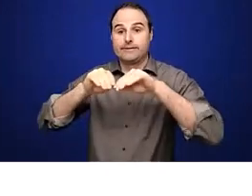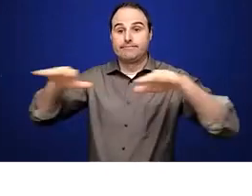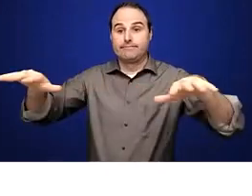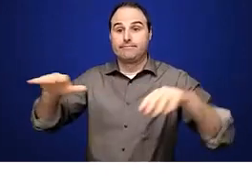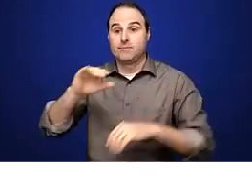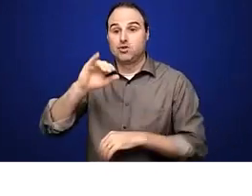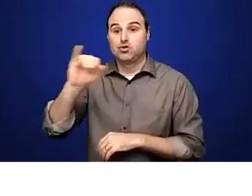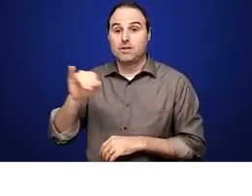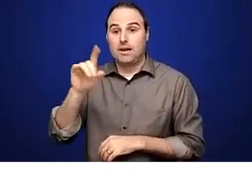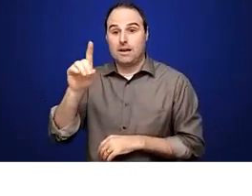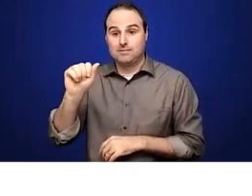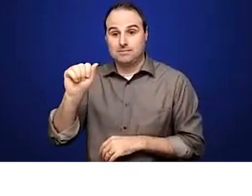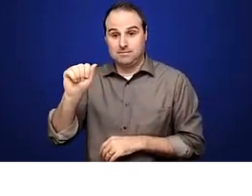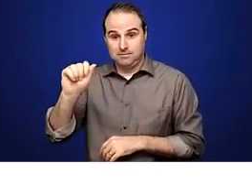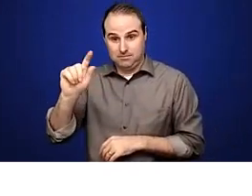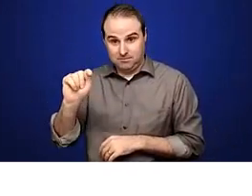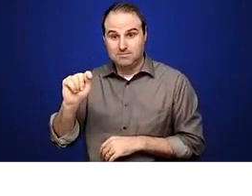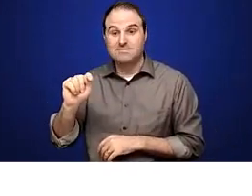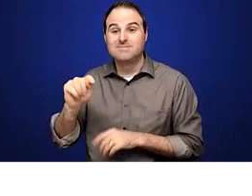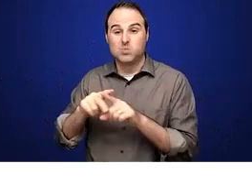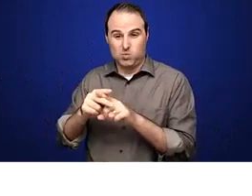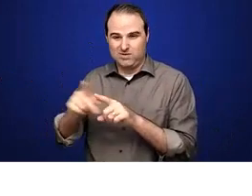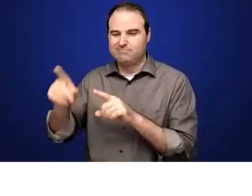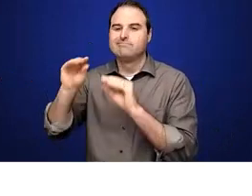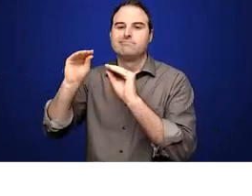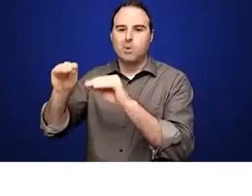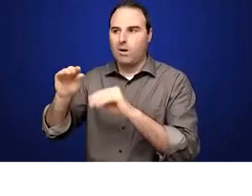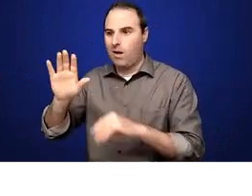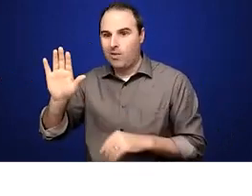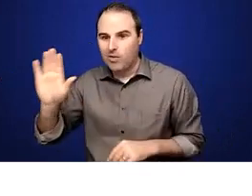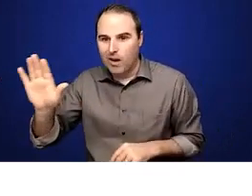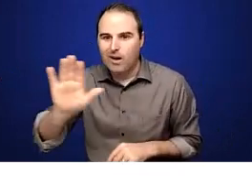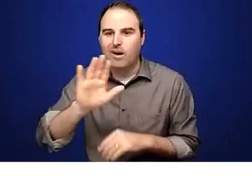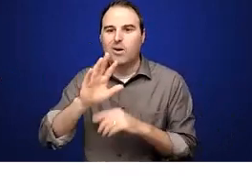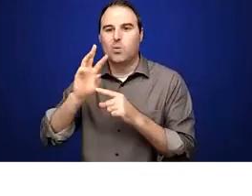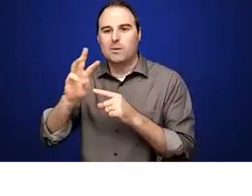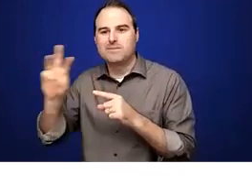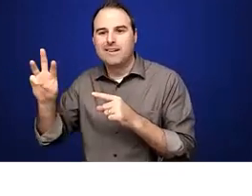They have it hosted on their websites. They are talking to their patient groups about the tool,